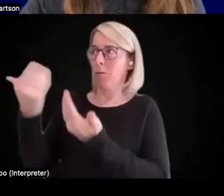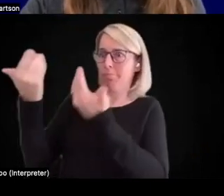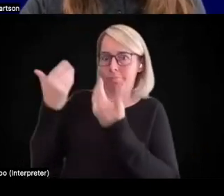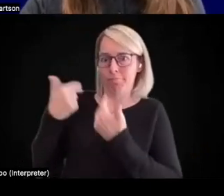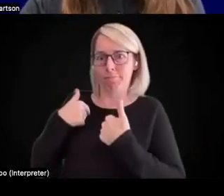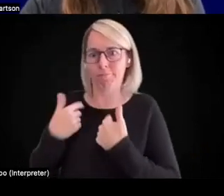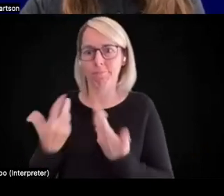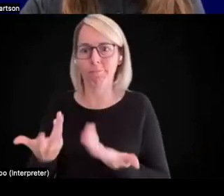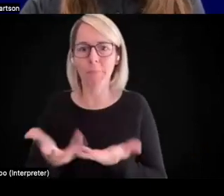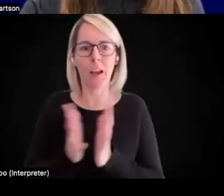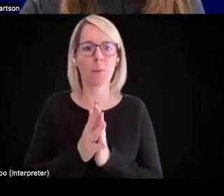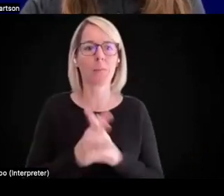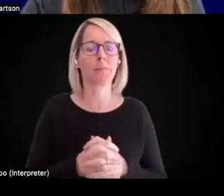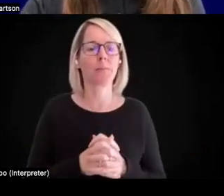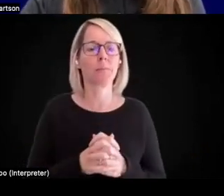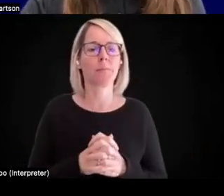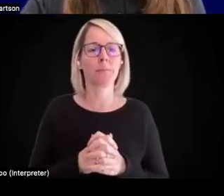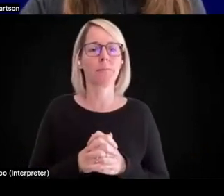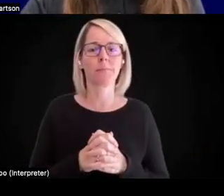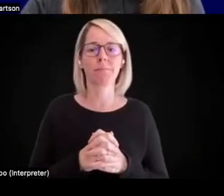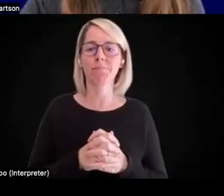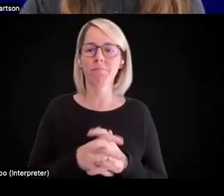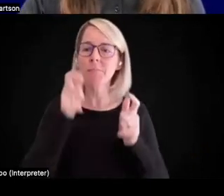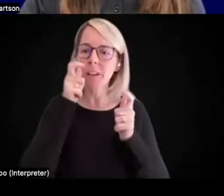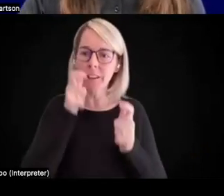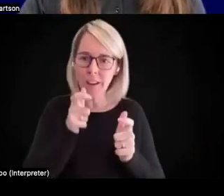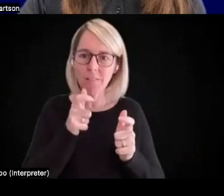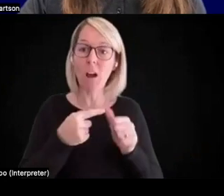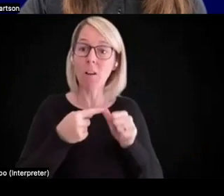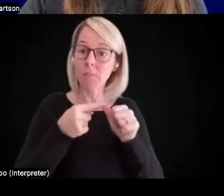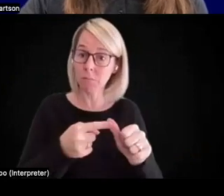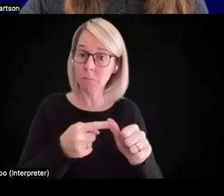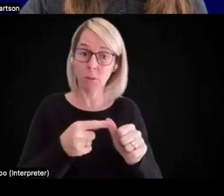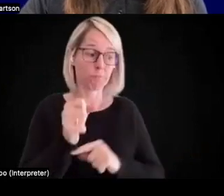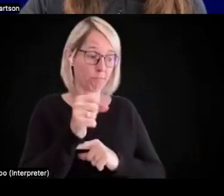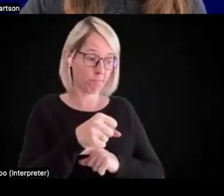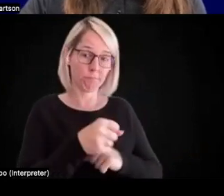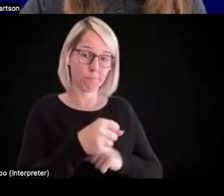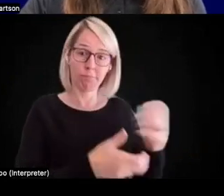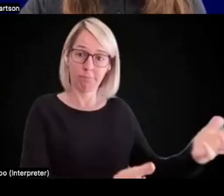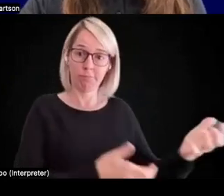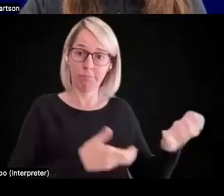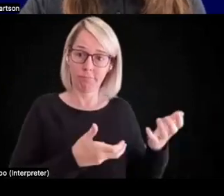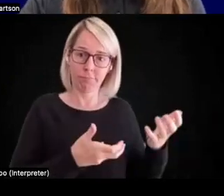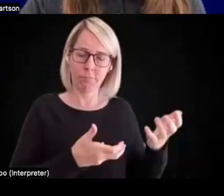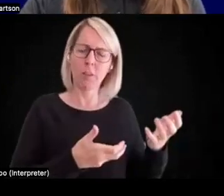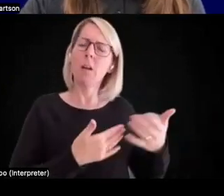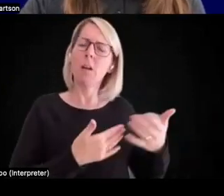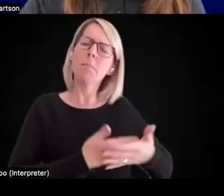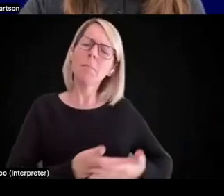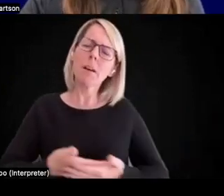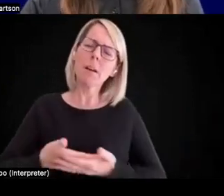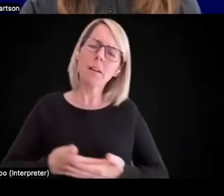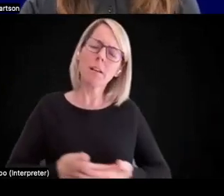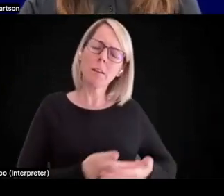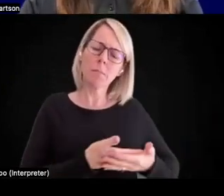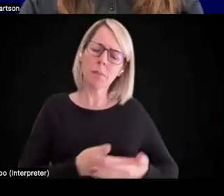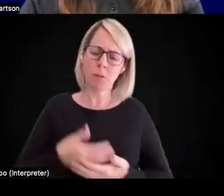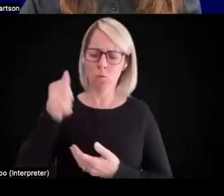respond? Yes, they do. They pick the baby up. How does the baby know that that response is in